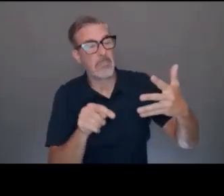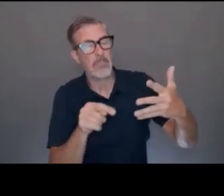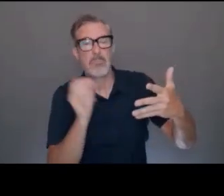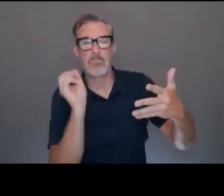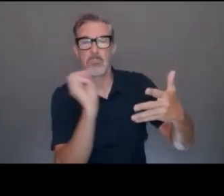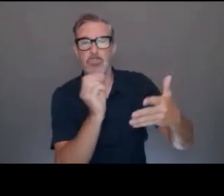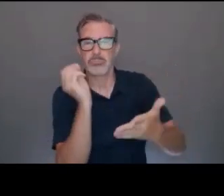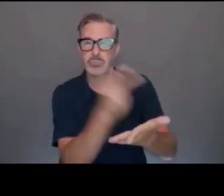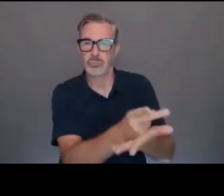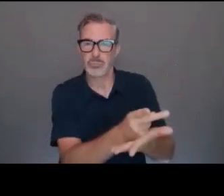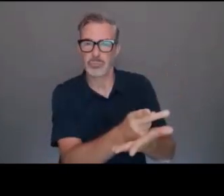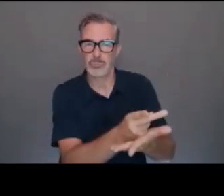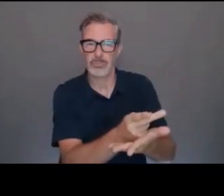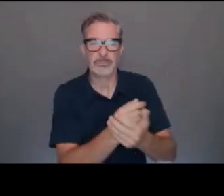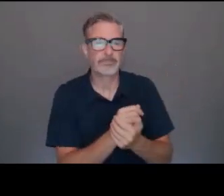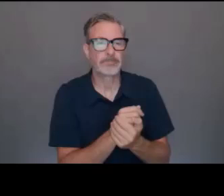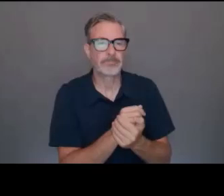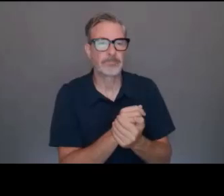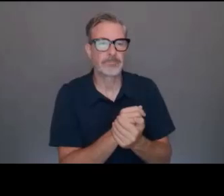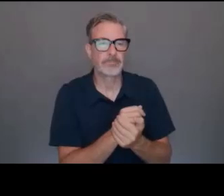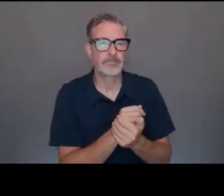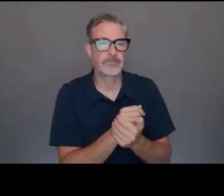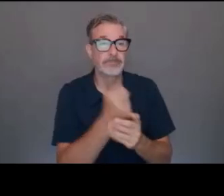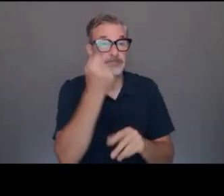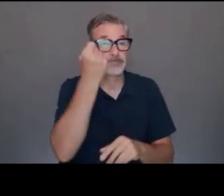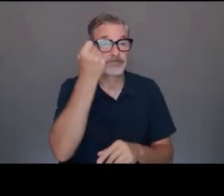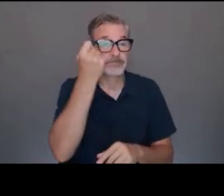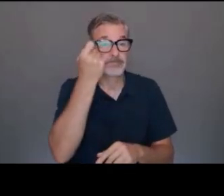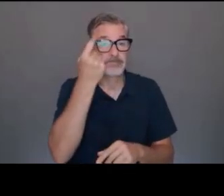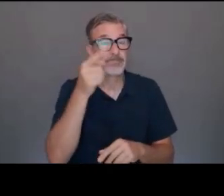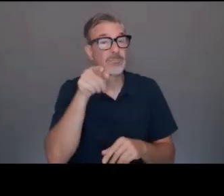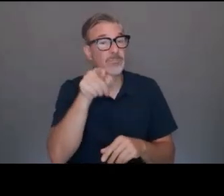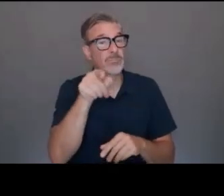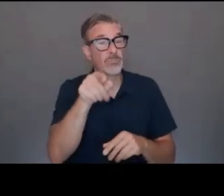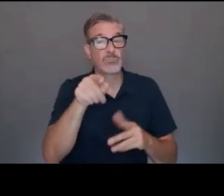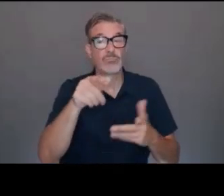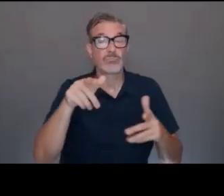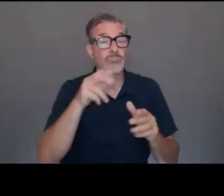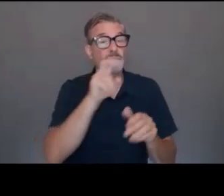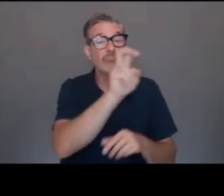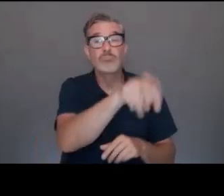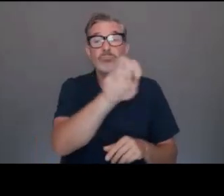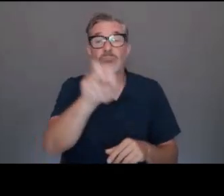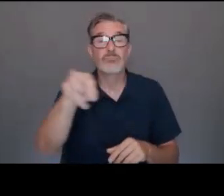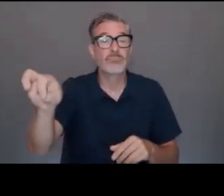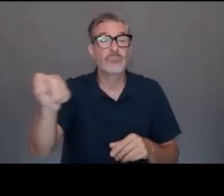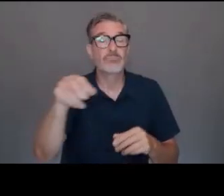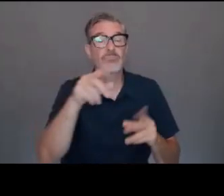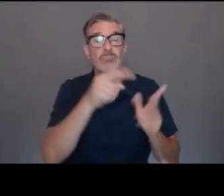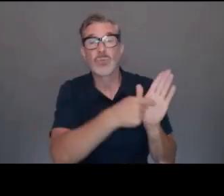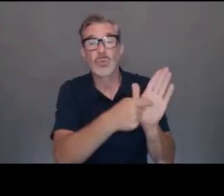You cannot apply for activities that occur before your project start date